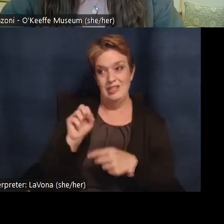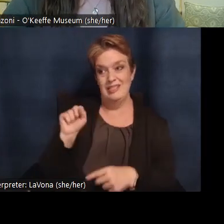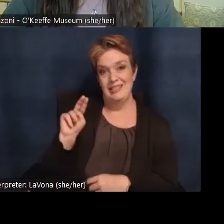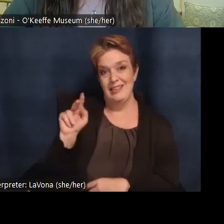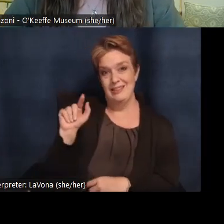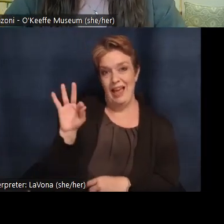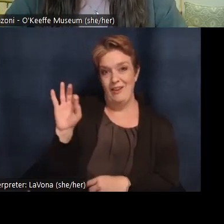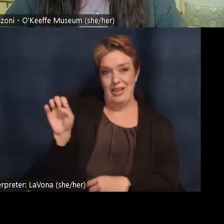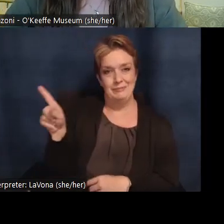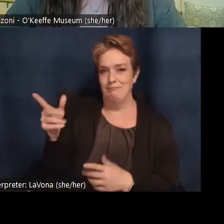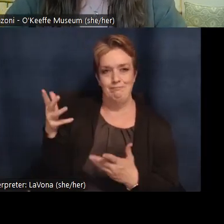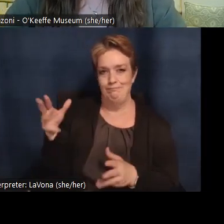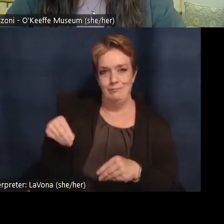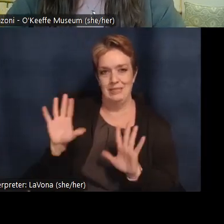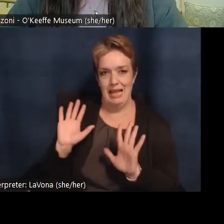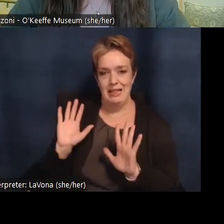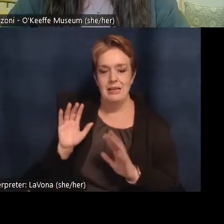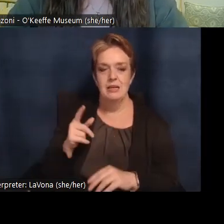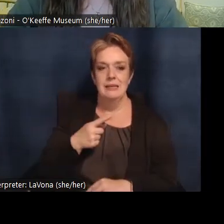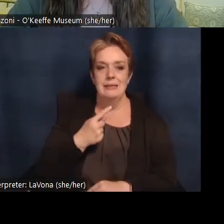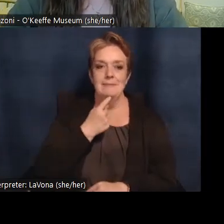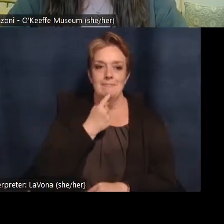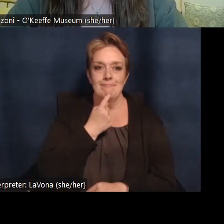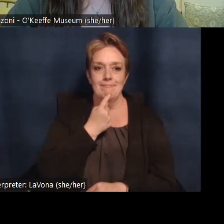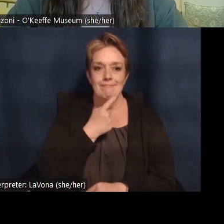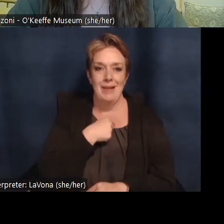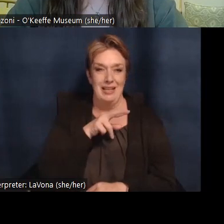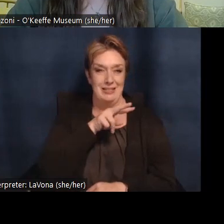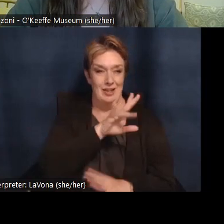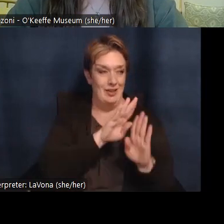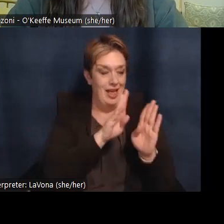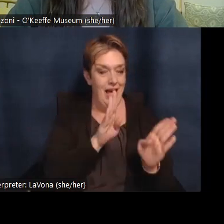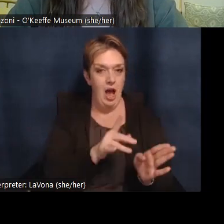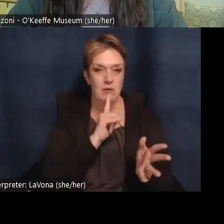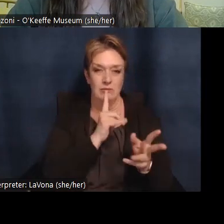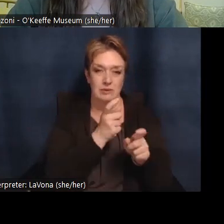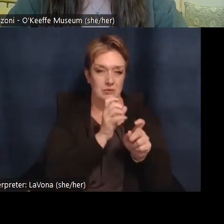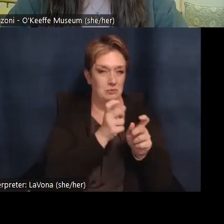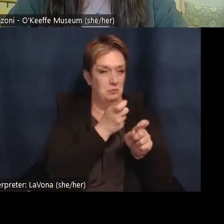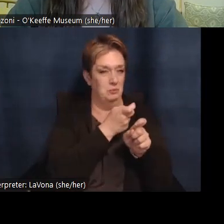She wrote, 'When I first saw the Abiquiú house, it was a ruin with an adobe wall around the garden,